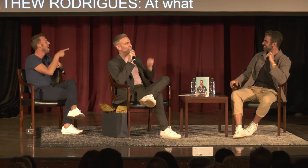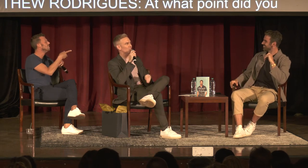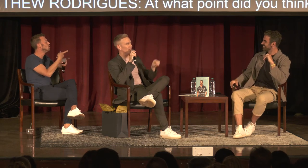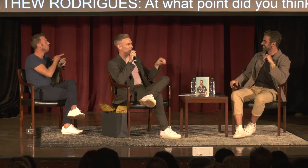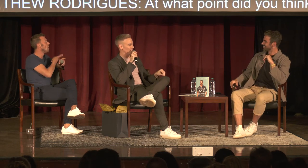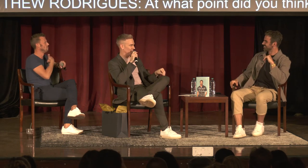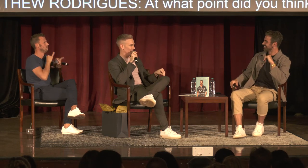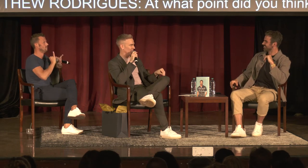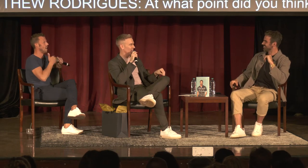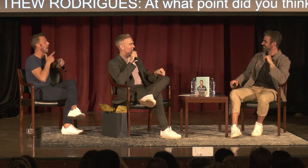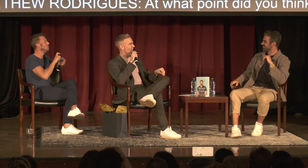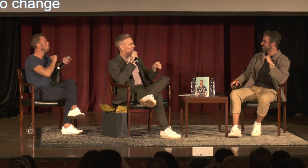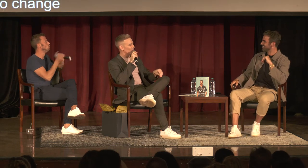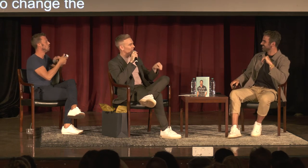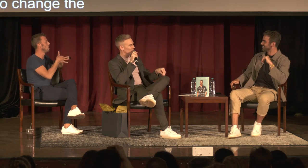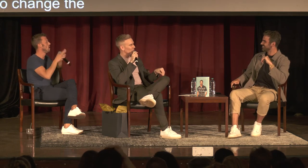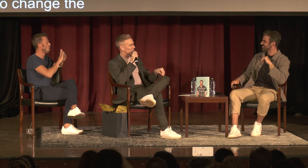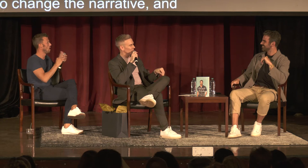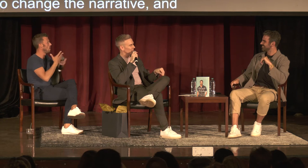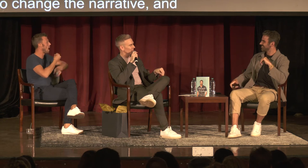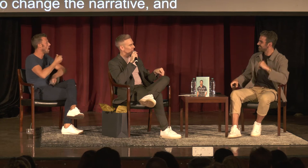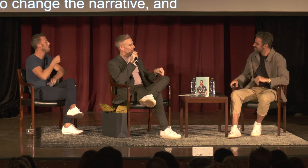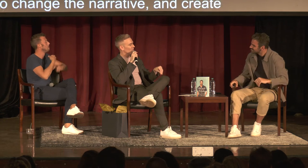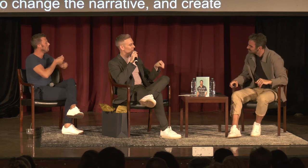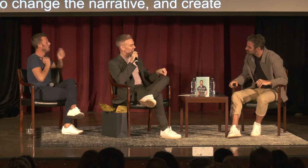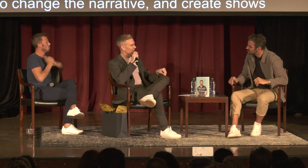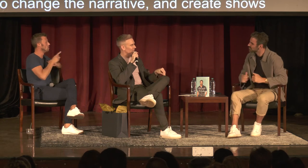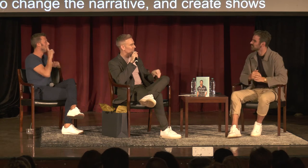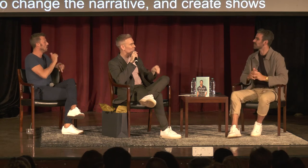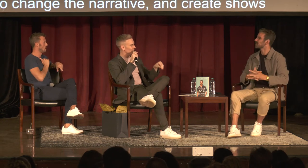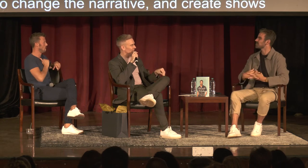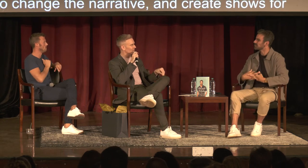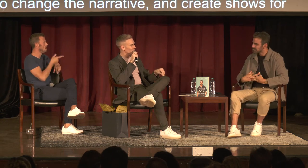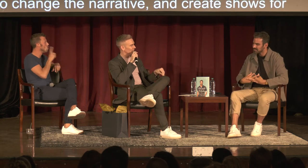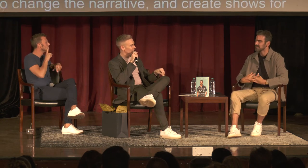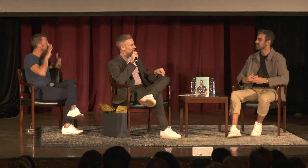I need to change the narrative and create shows for myself, for the Deaf community?